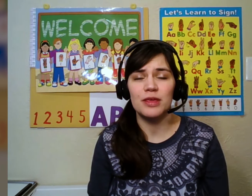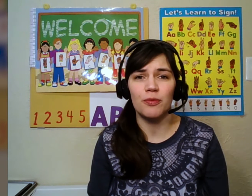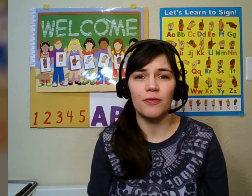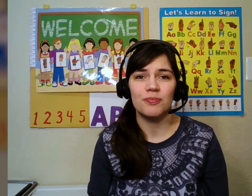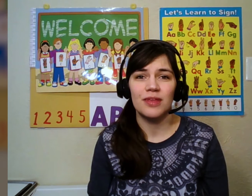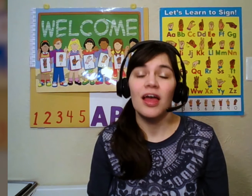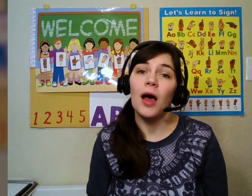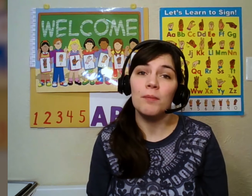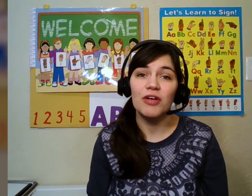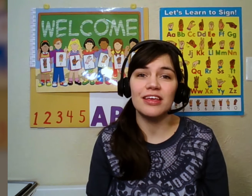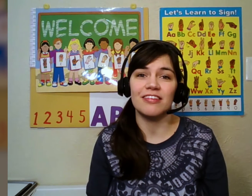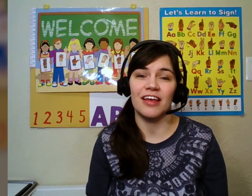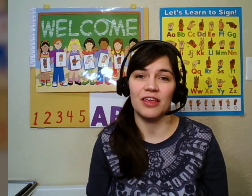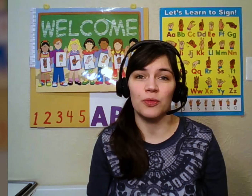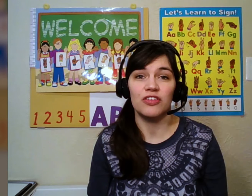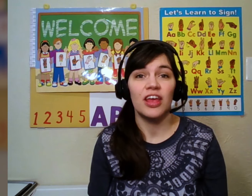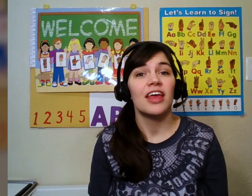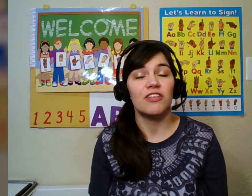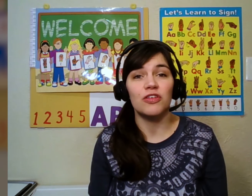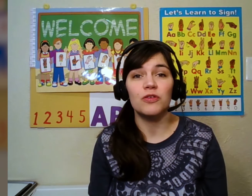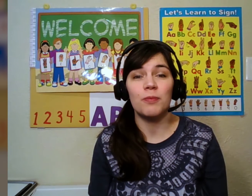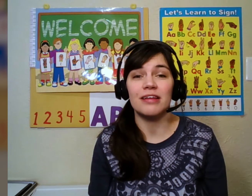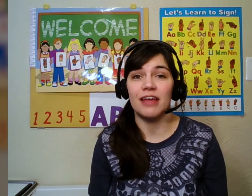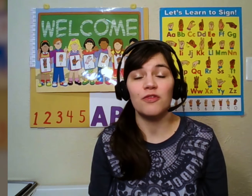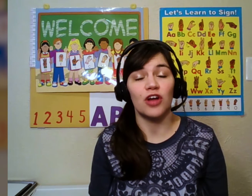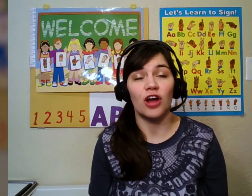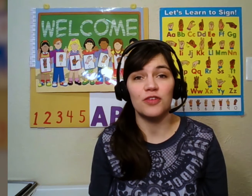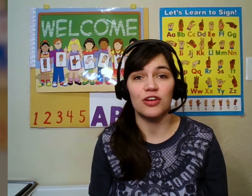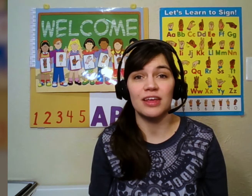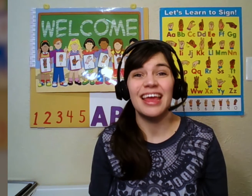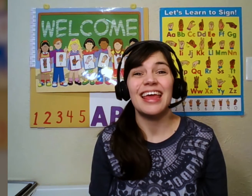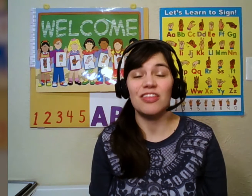of hearing people. American Sign Language is used by the deaf and hard-of-hearing in